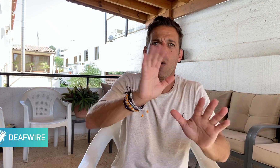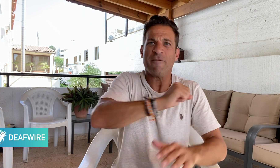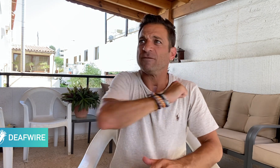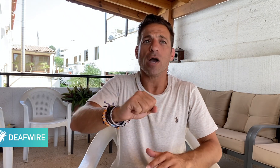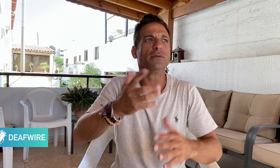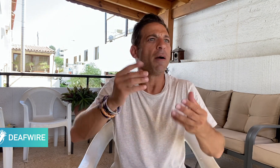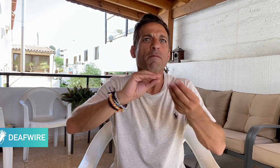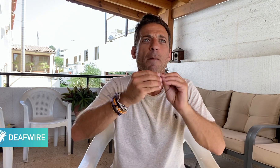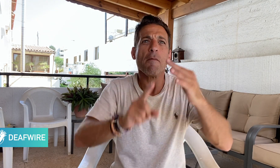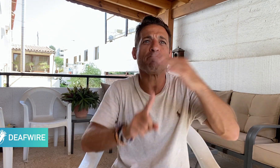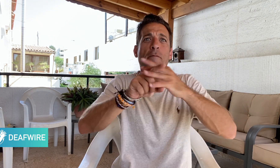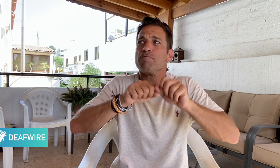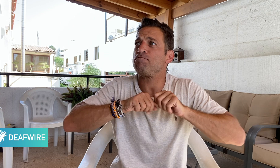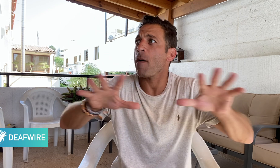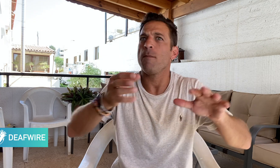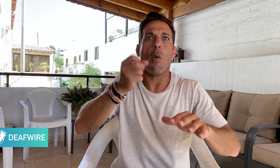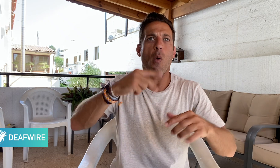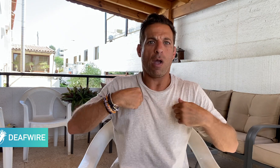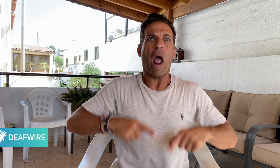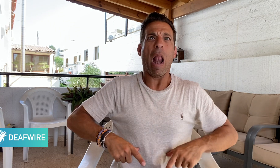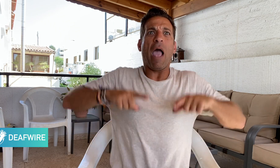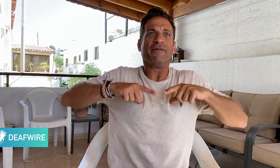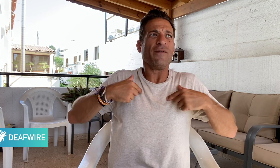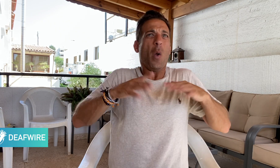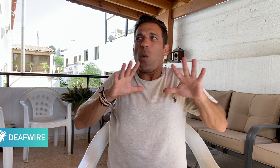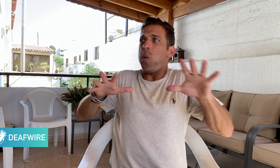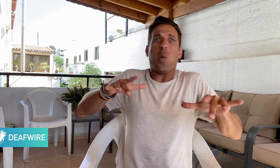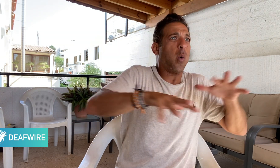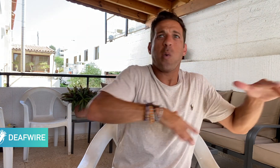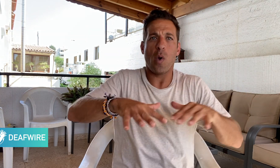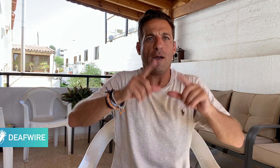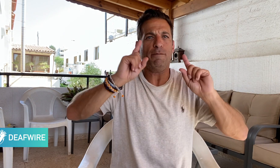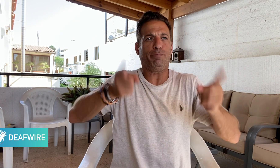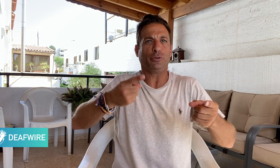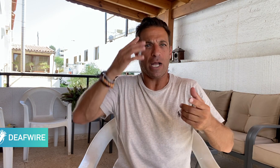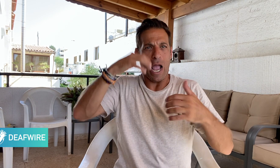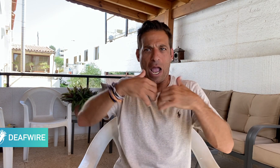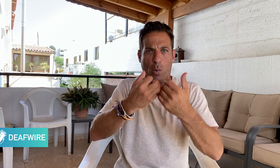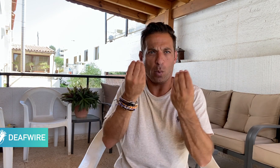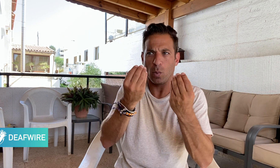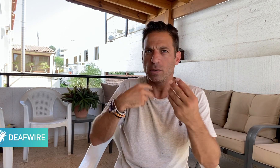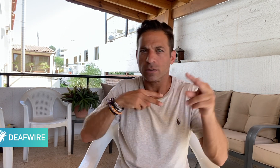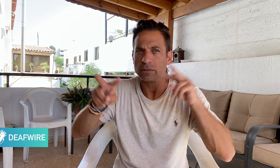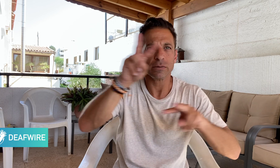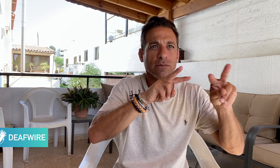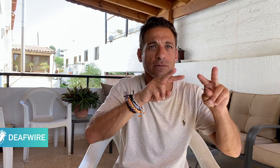information during an emergency or disaster, their lives may be